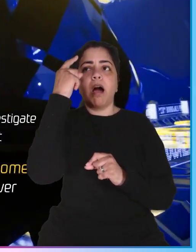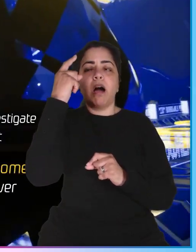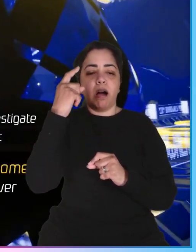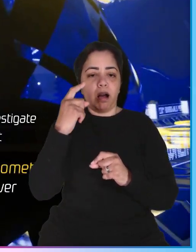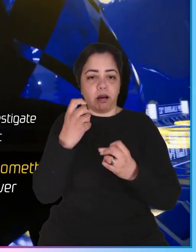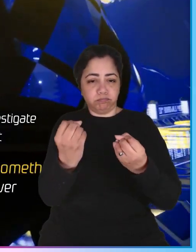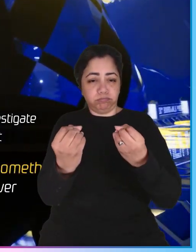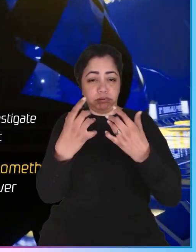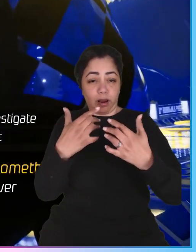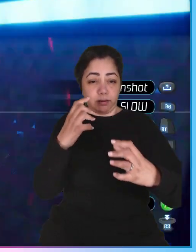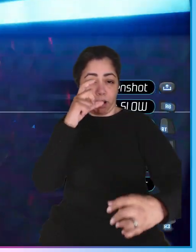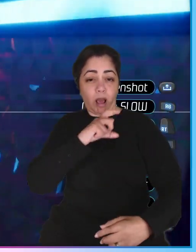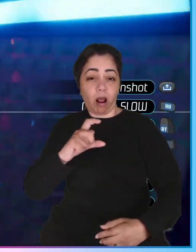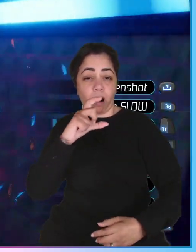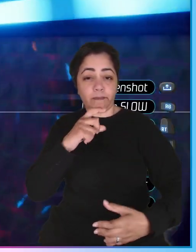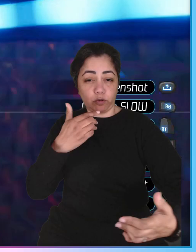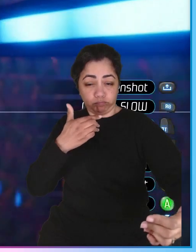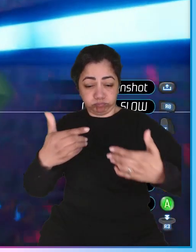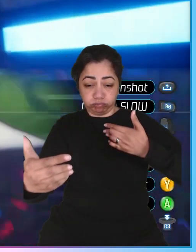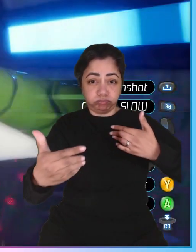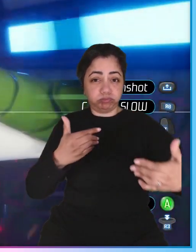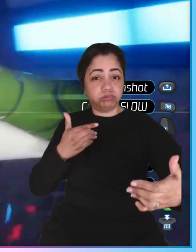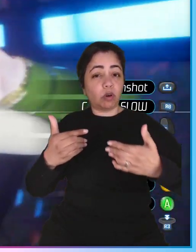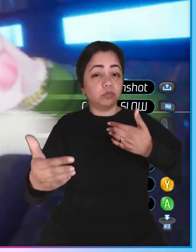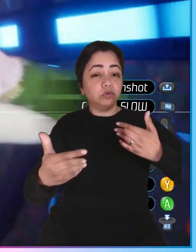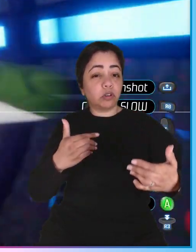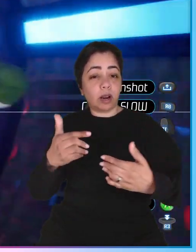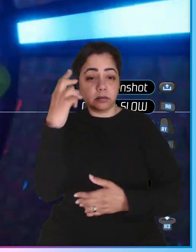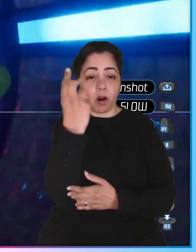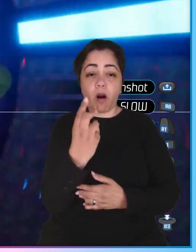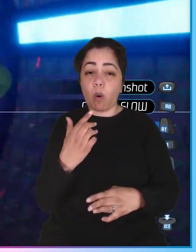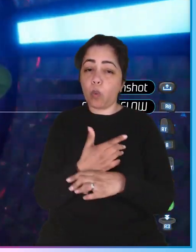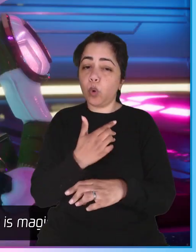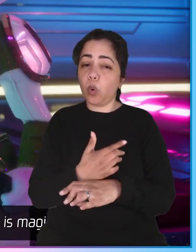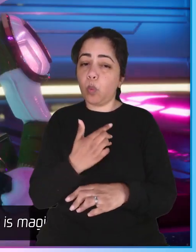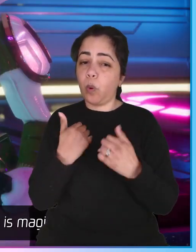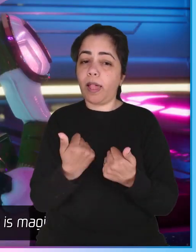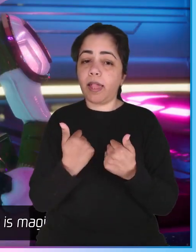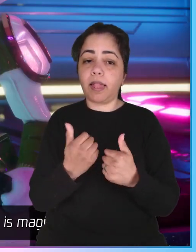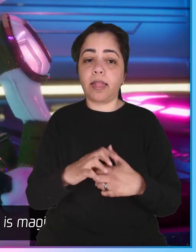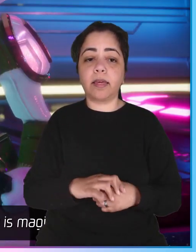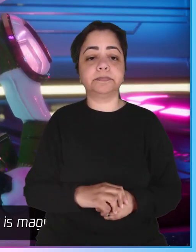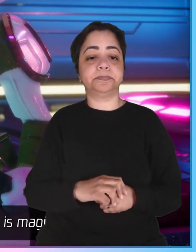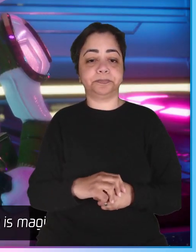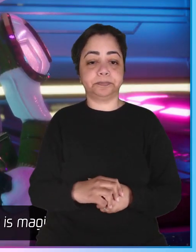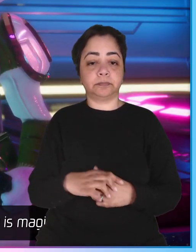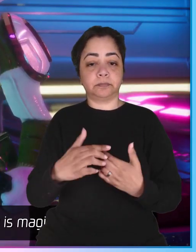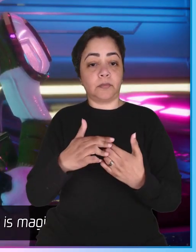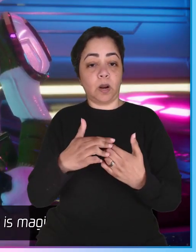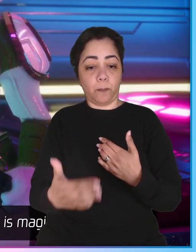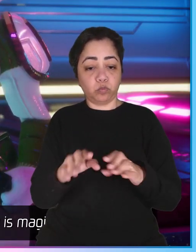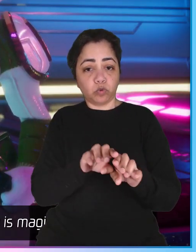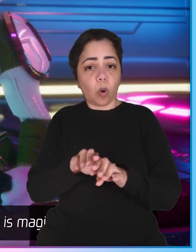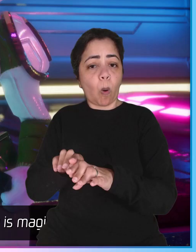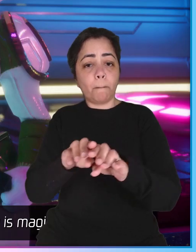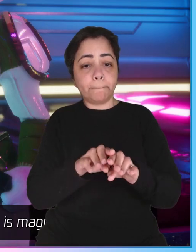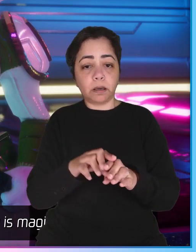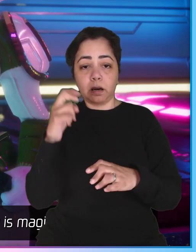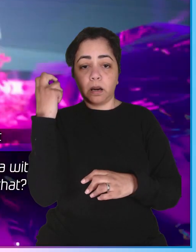If you’re watching this and think we could improve SpaceBoat’s accessibility please contact us at Contact@Recombobulator.ca Thank you.